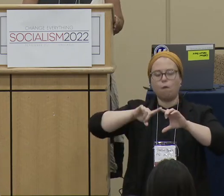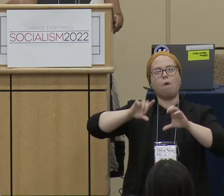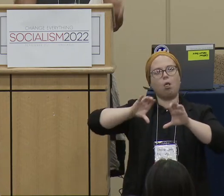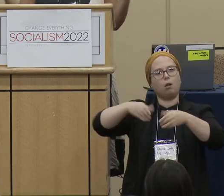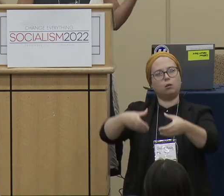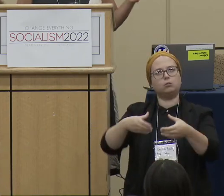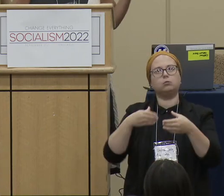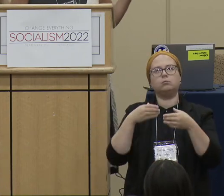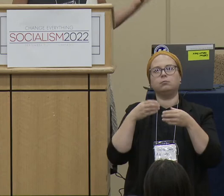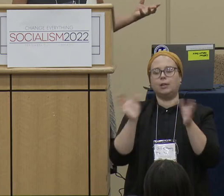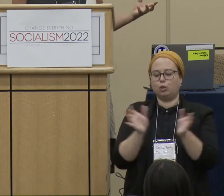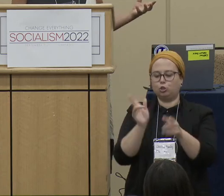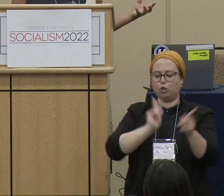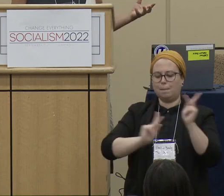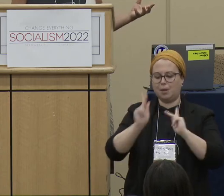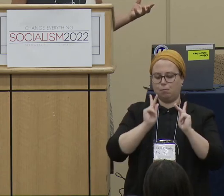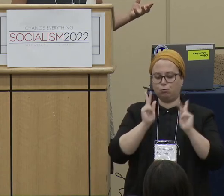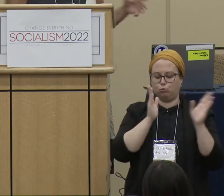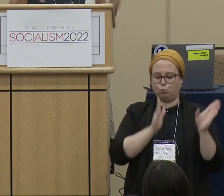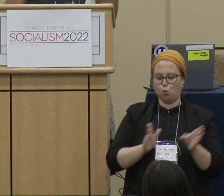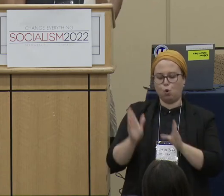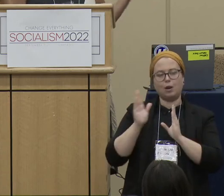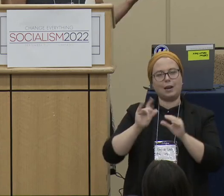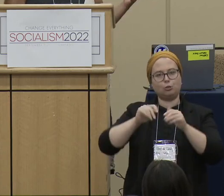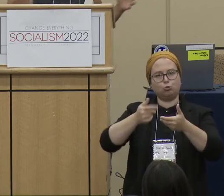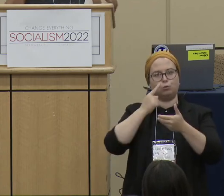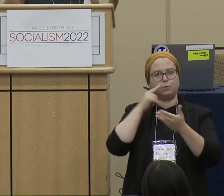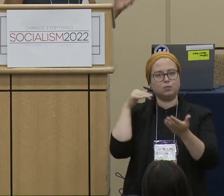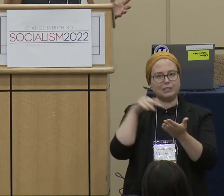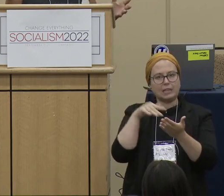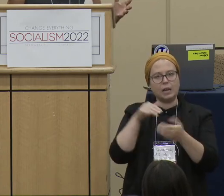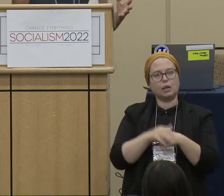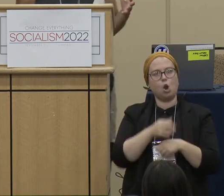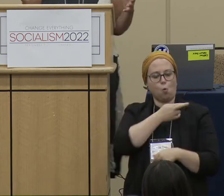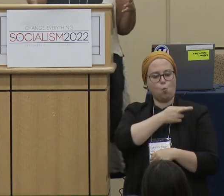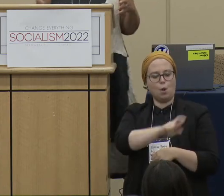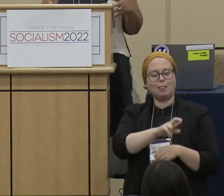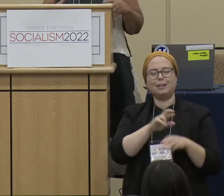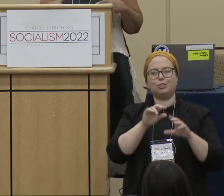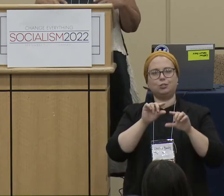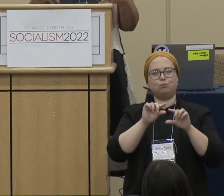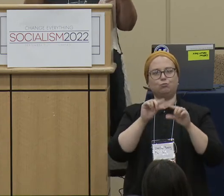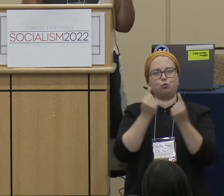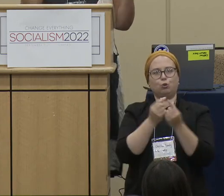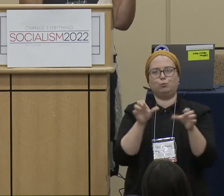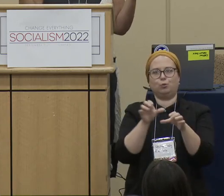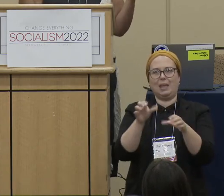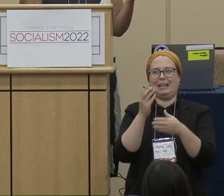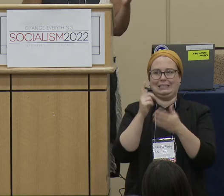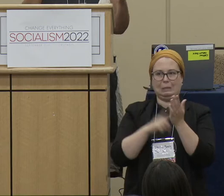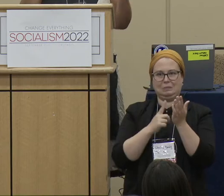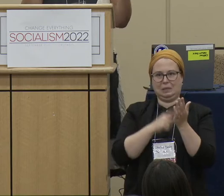Circles , encouraging people to self-organize in groups of study. Religious groups do this, you know, sometimes very